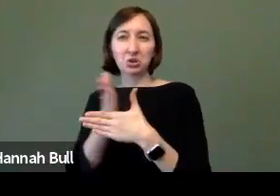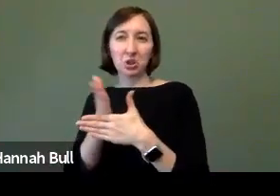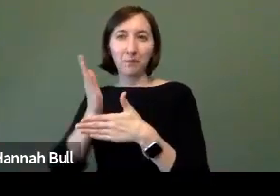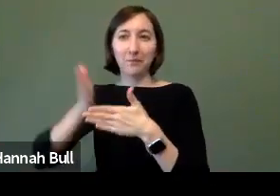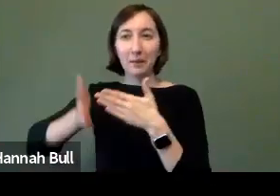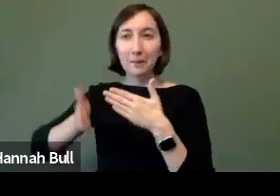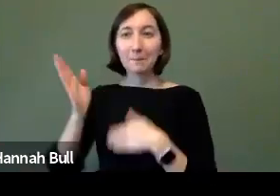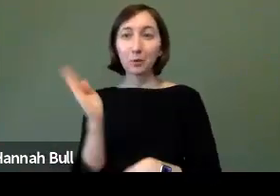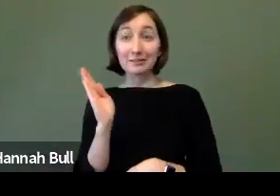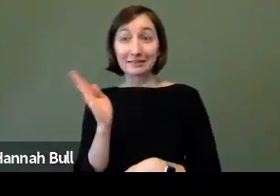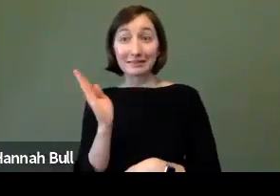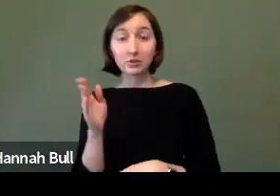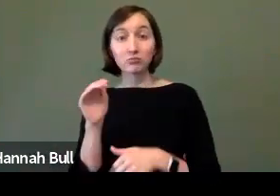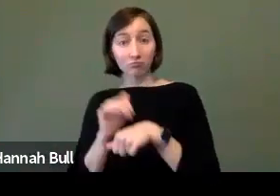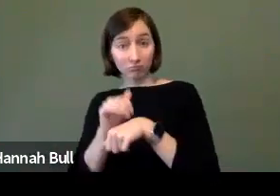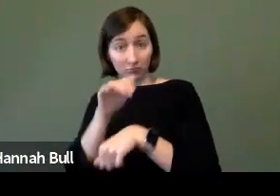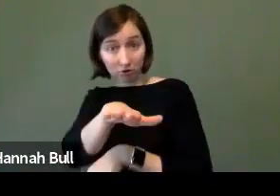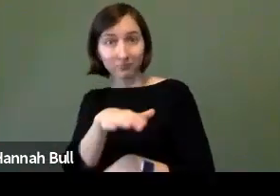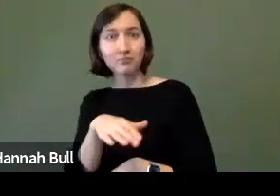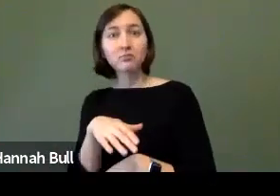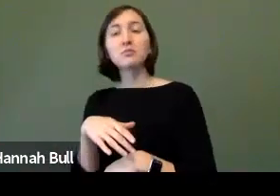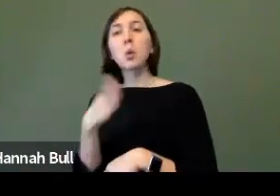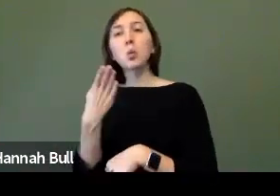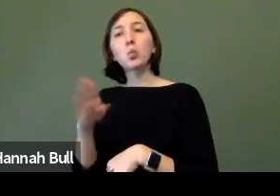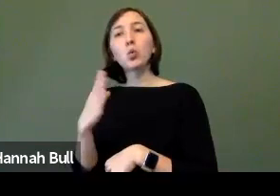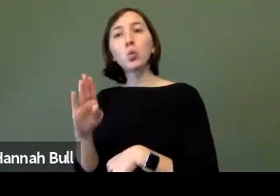when you do get this that's a hot link to click on.